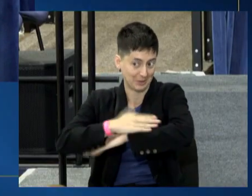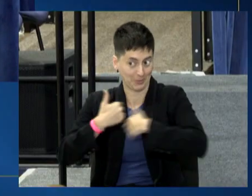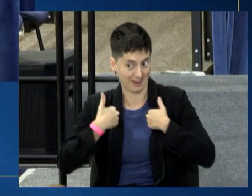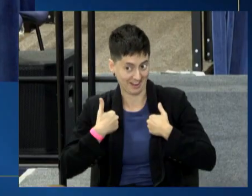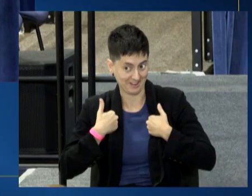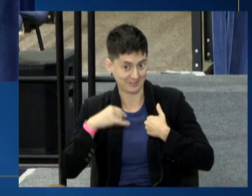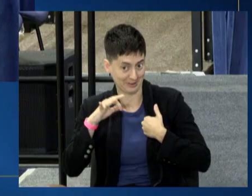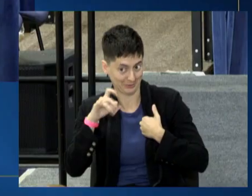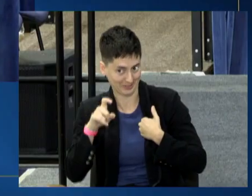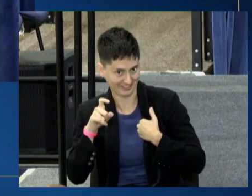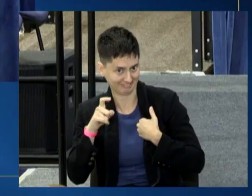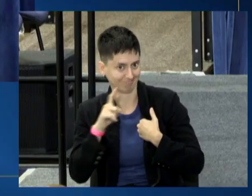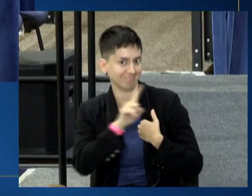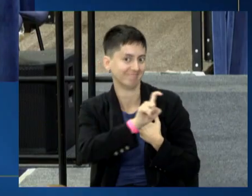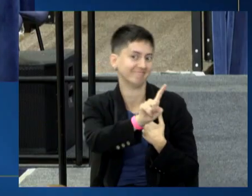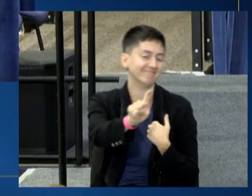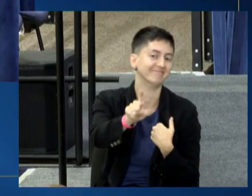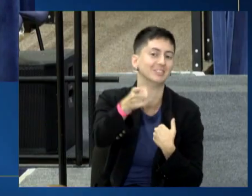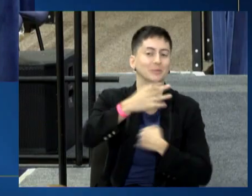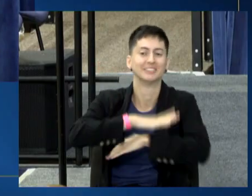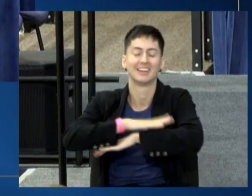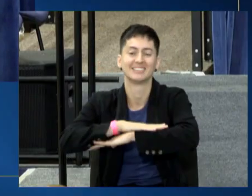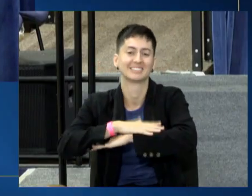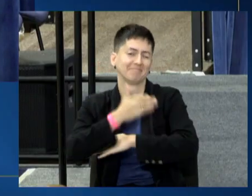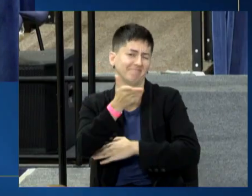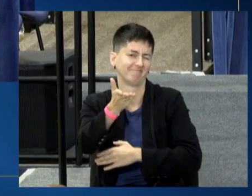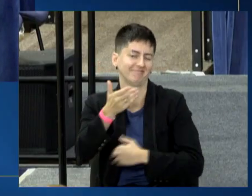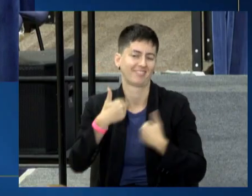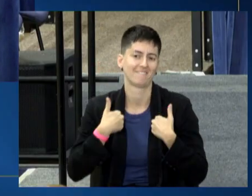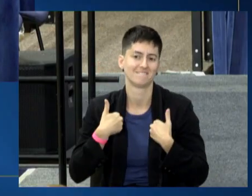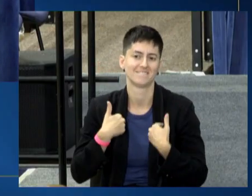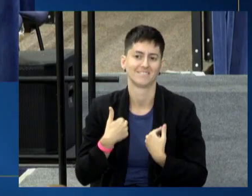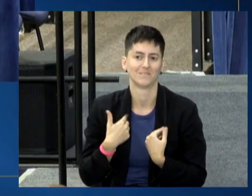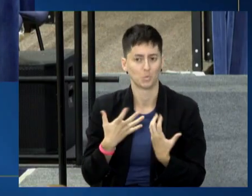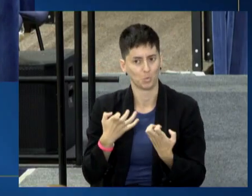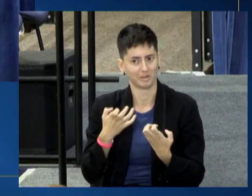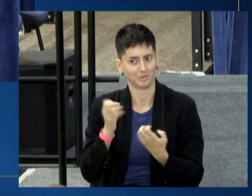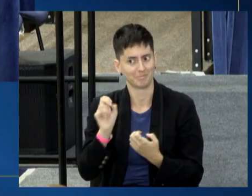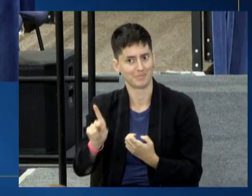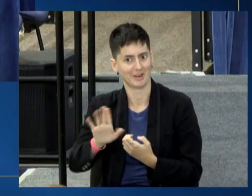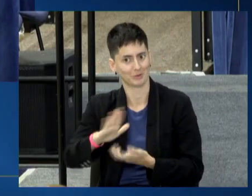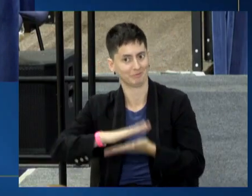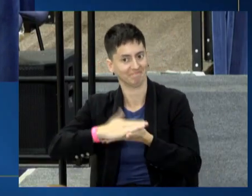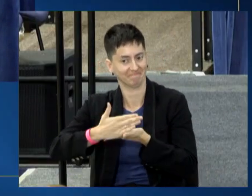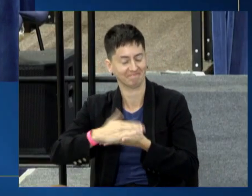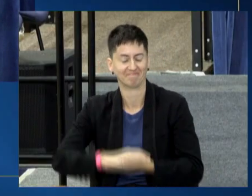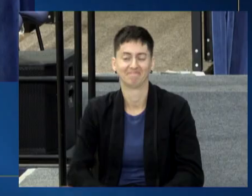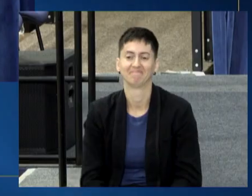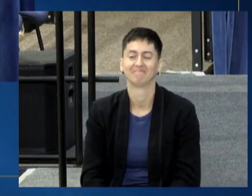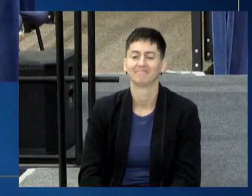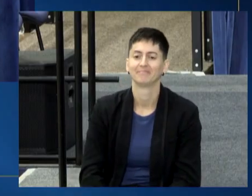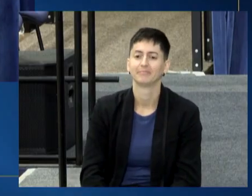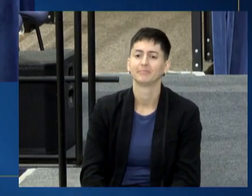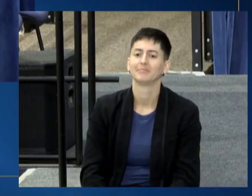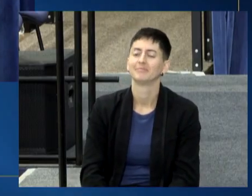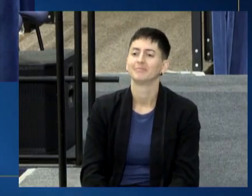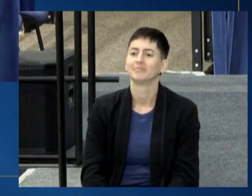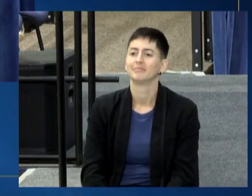We won't call anybody out. But we want to make sure that you get that back of course, as well. And then for all of you that are joining us from afar,